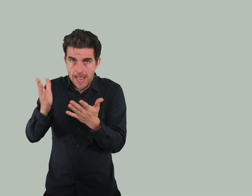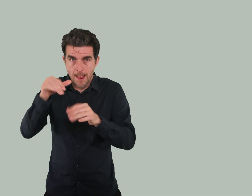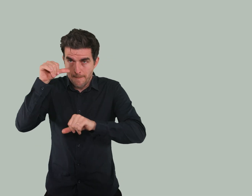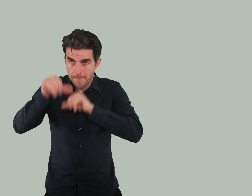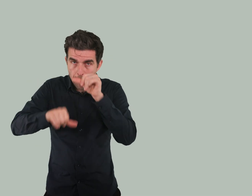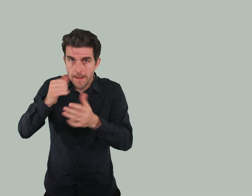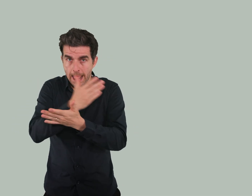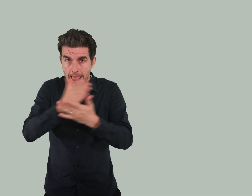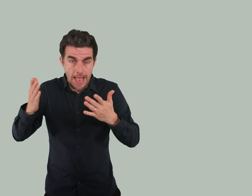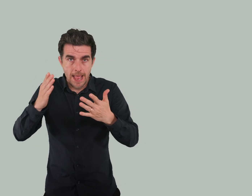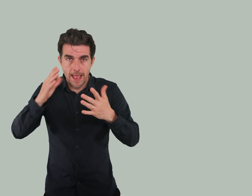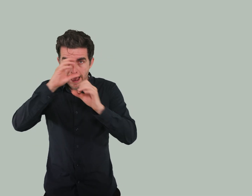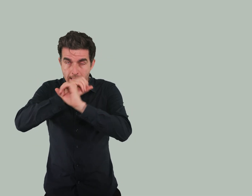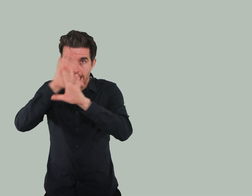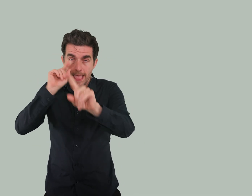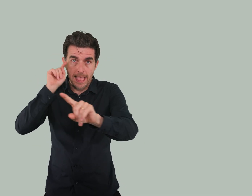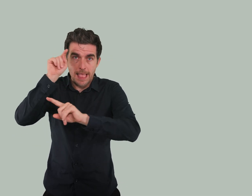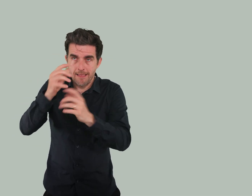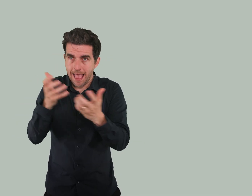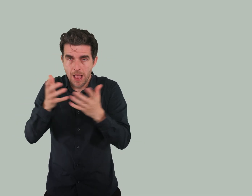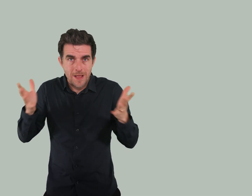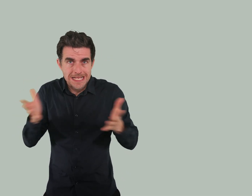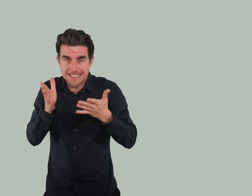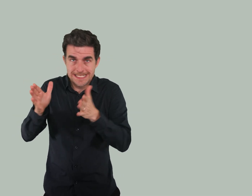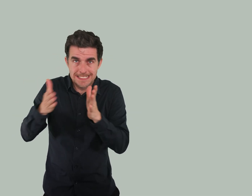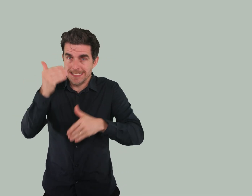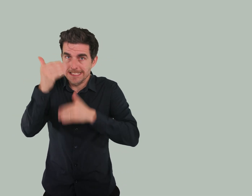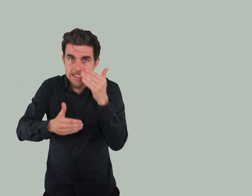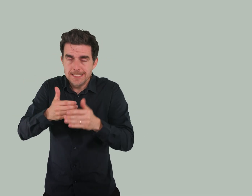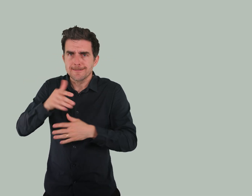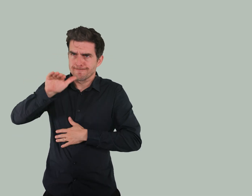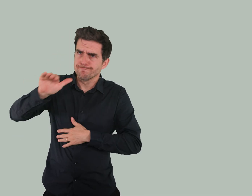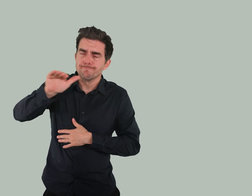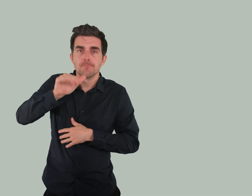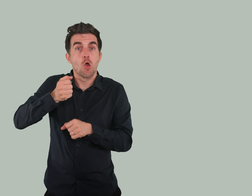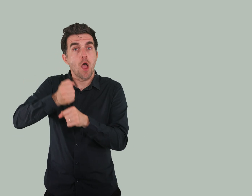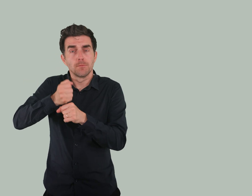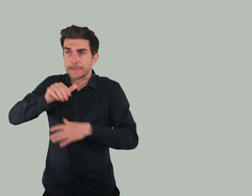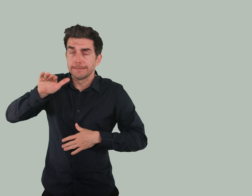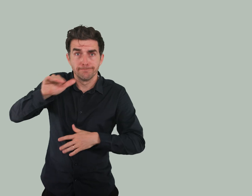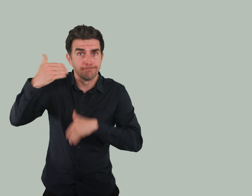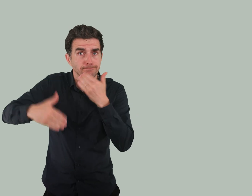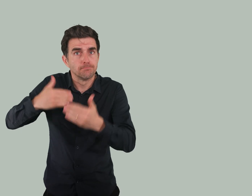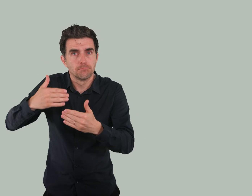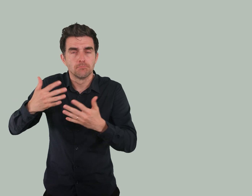with a clear direction and ask from government.